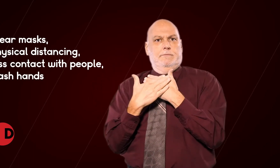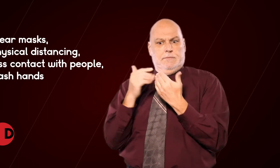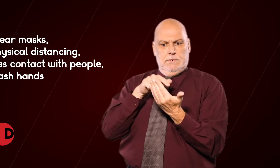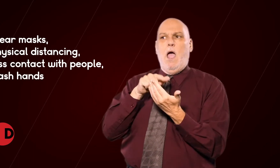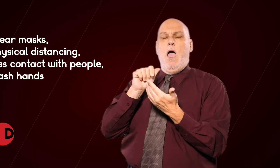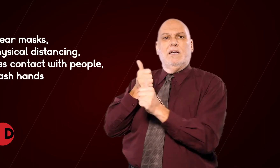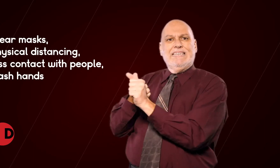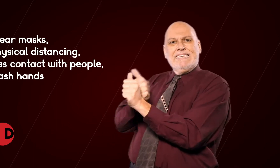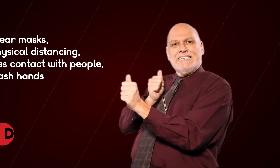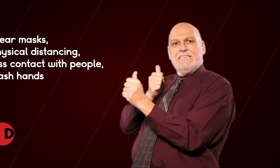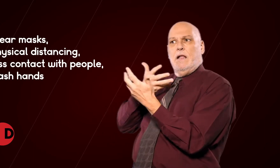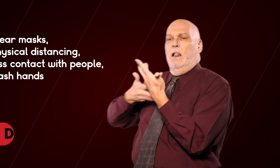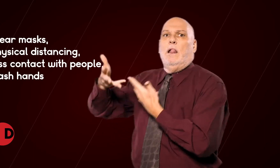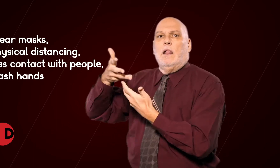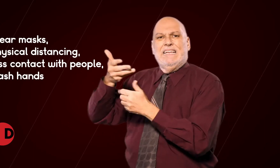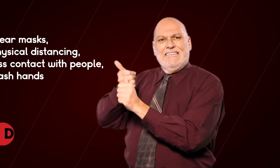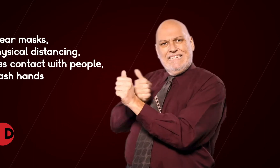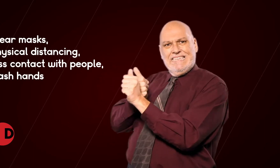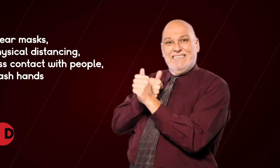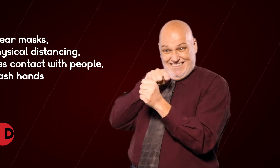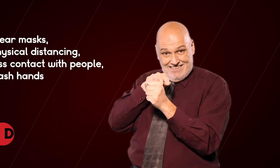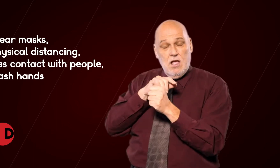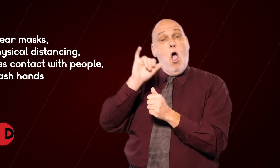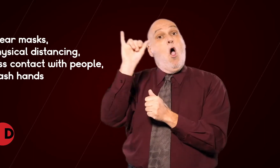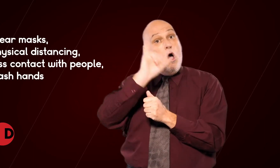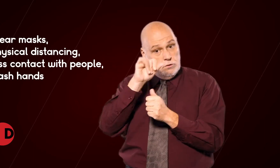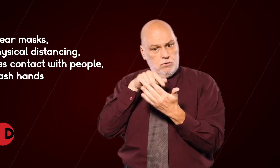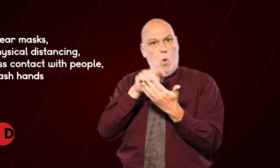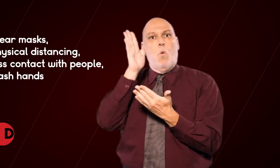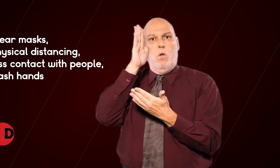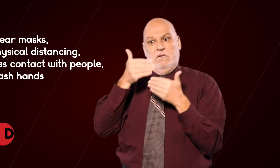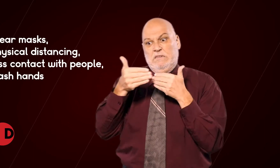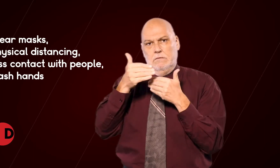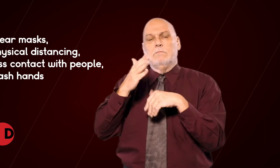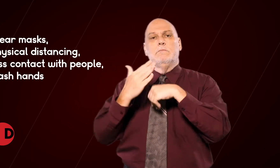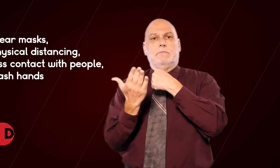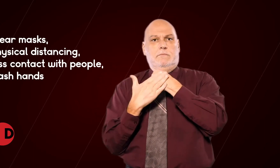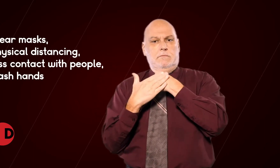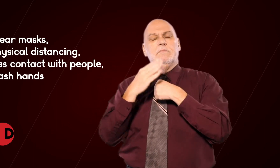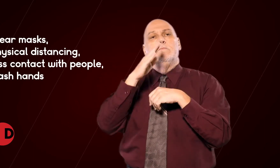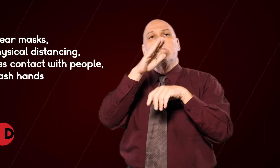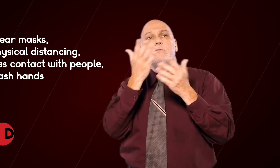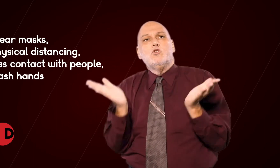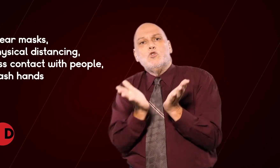download the COVID Alert App,